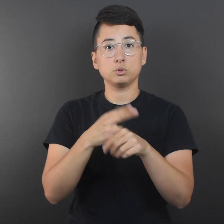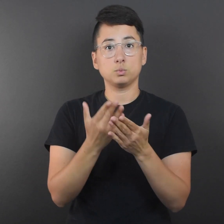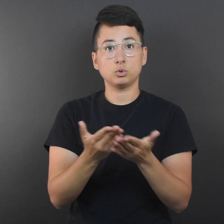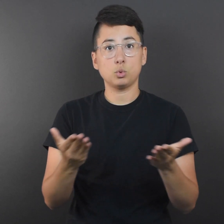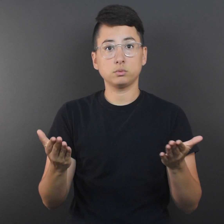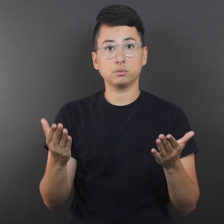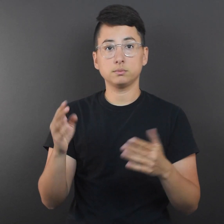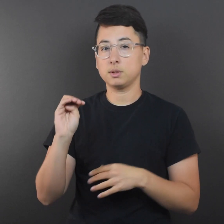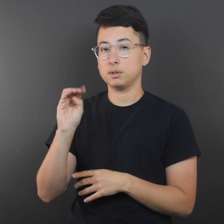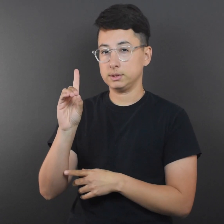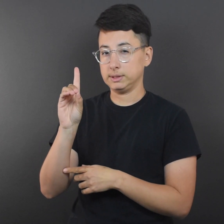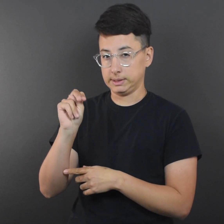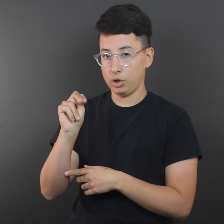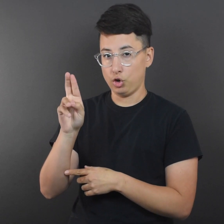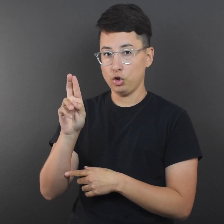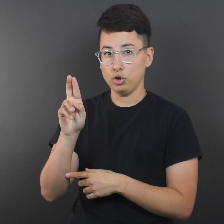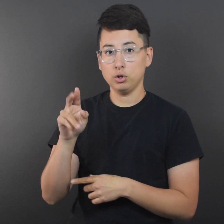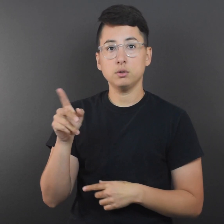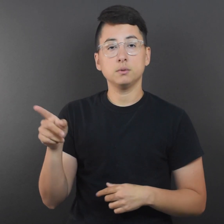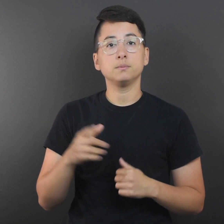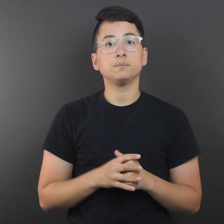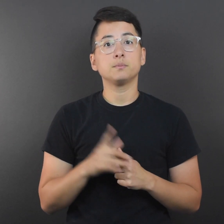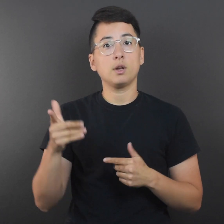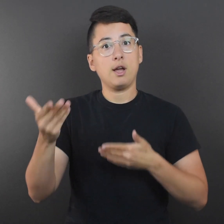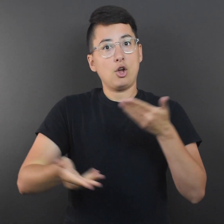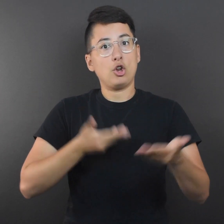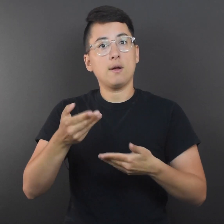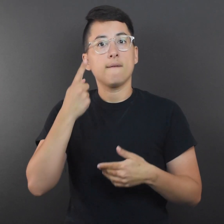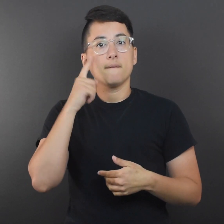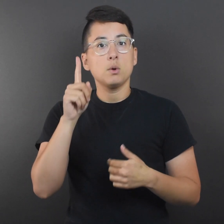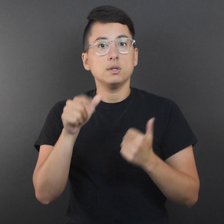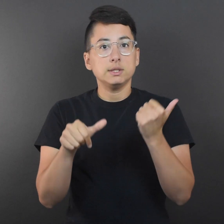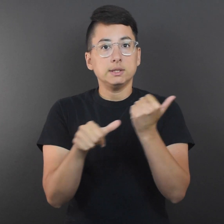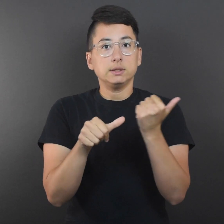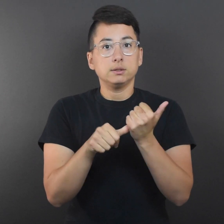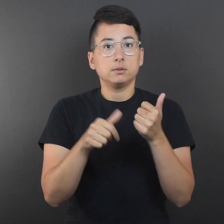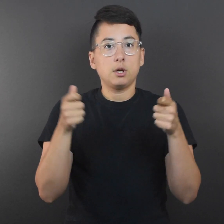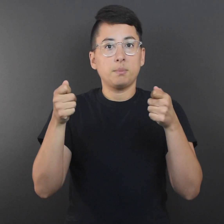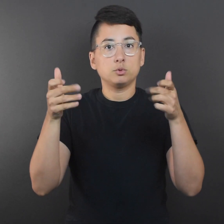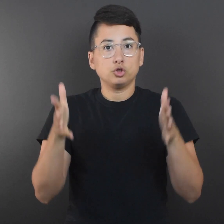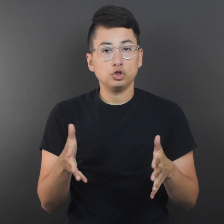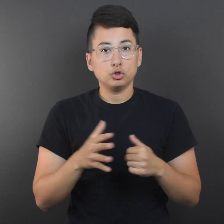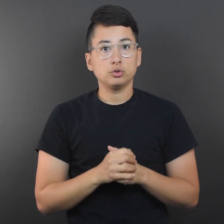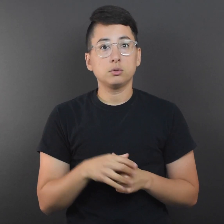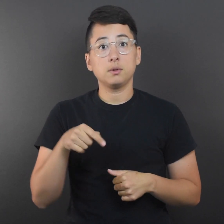The Minnesota Department of Natural Resources (DNR) is hiring for an Assistant Administrator.